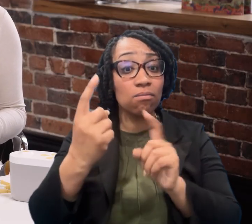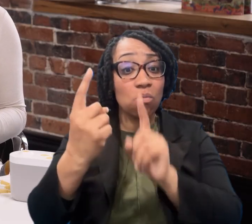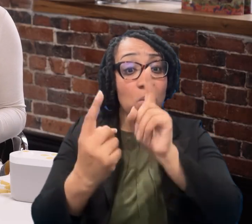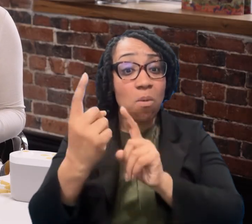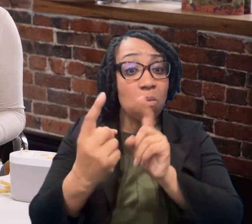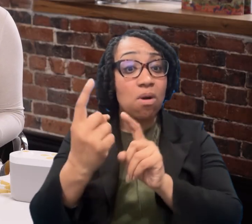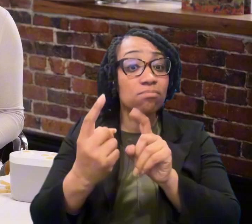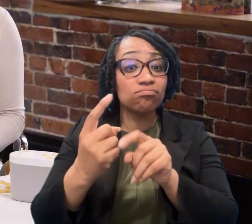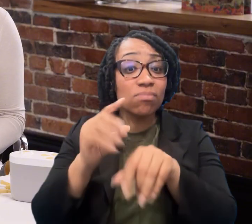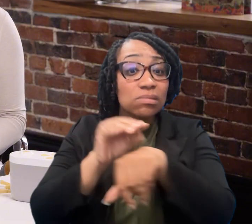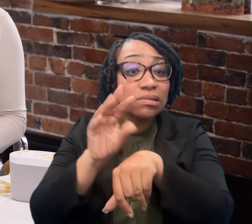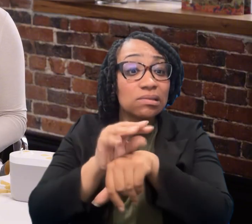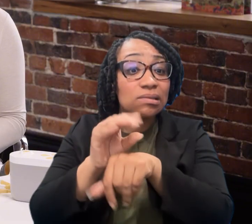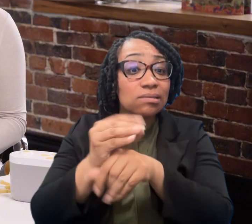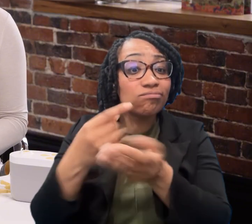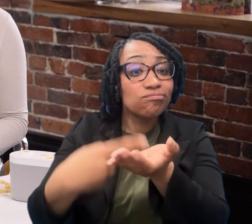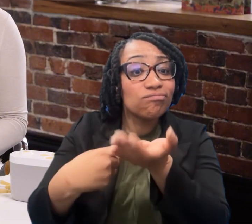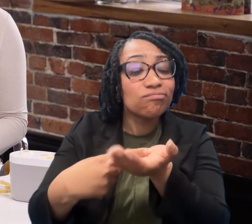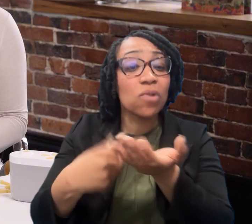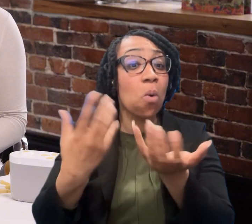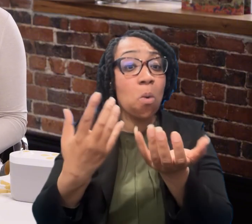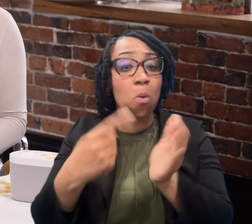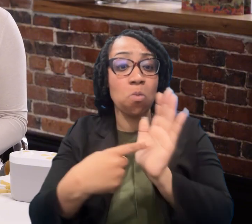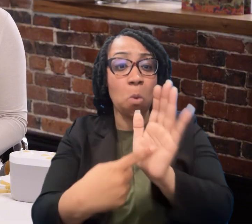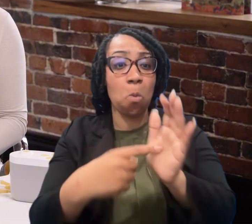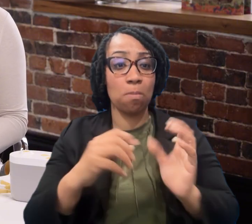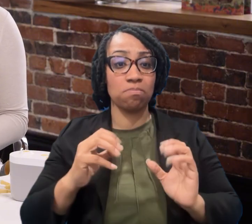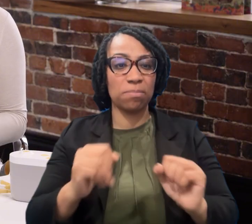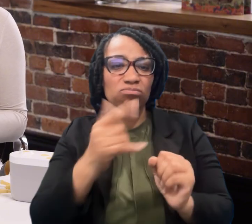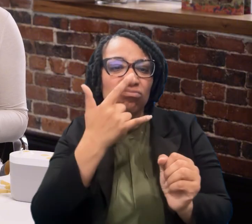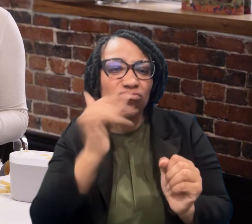as well as other resources are available to you throughout your journey. We have